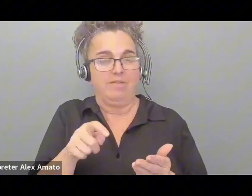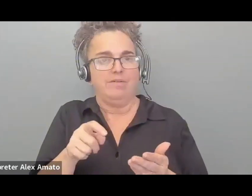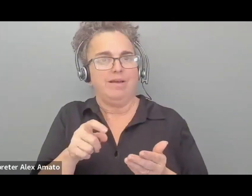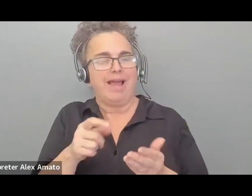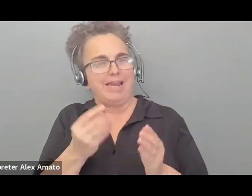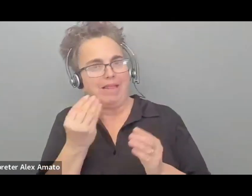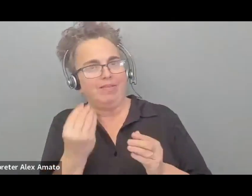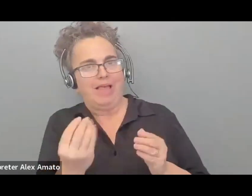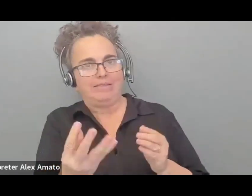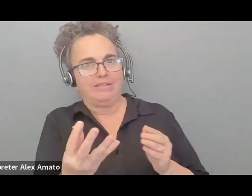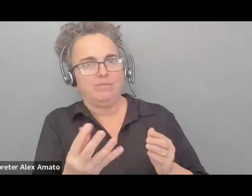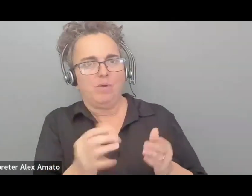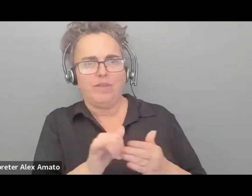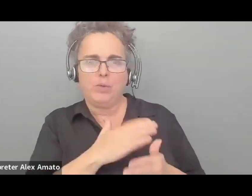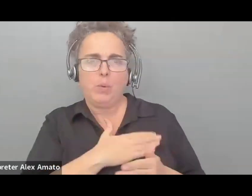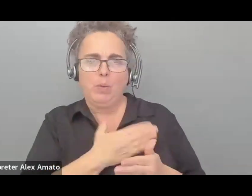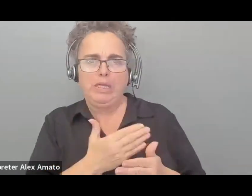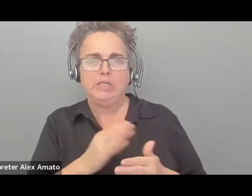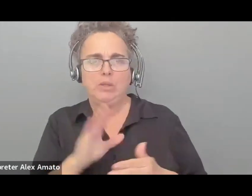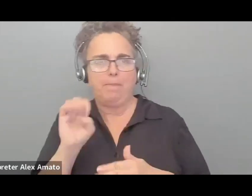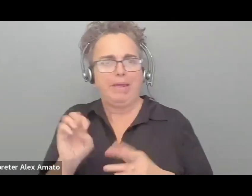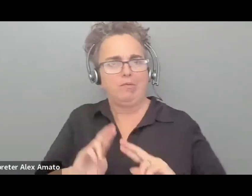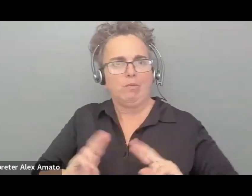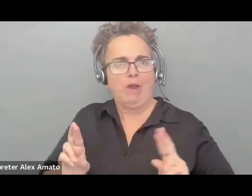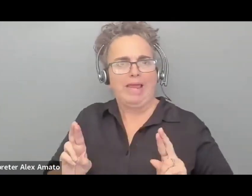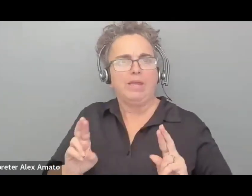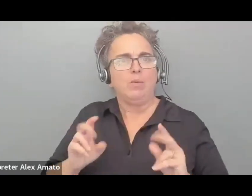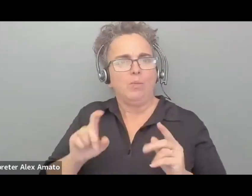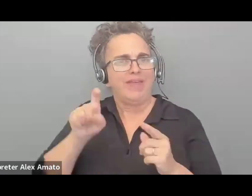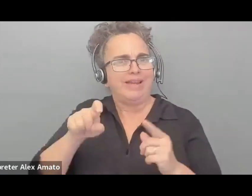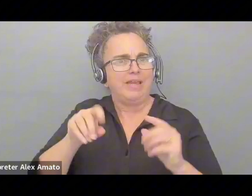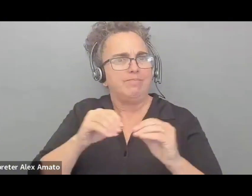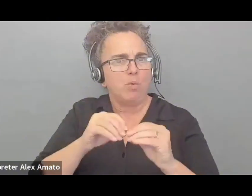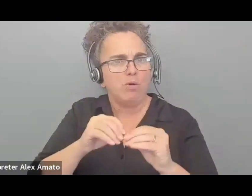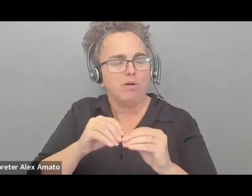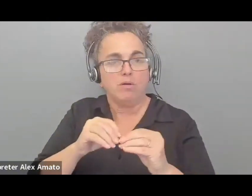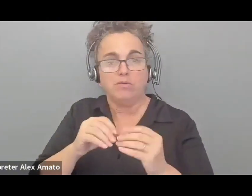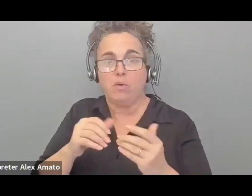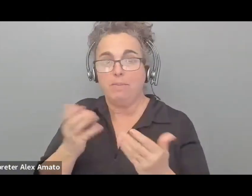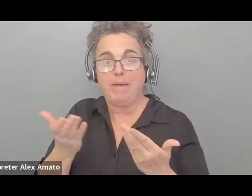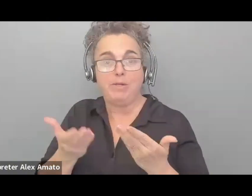to be prepared if they need something more than what you're willing to offer. You know that in advance